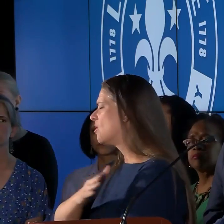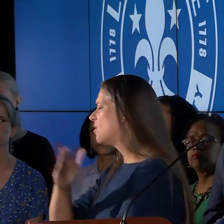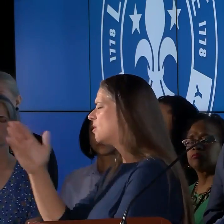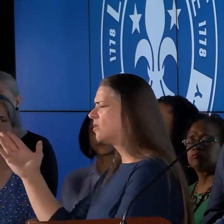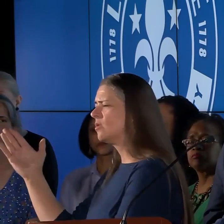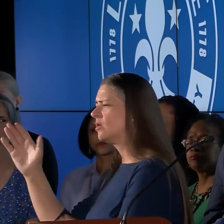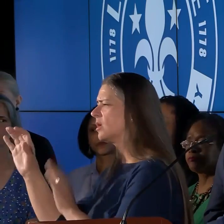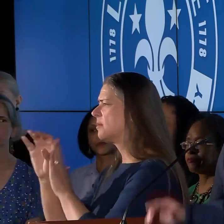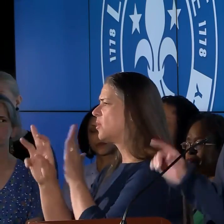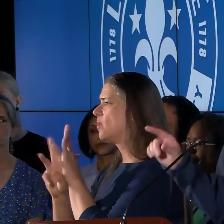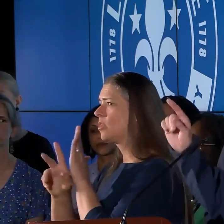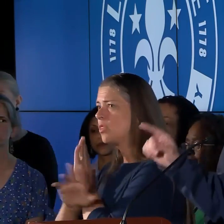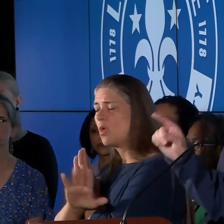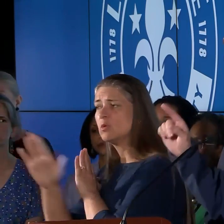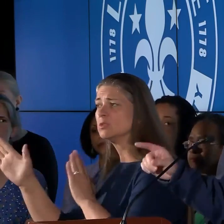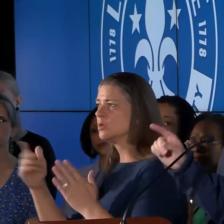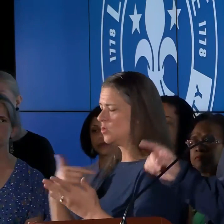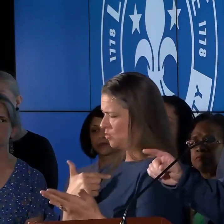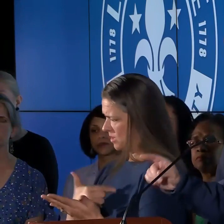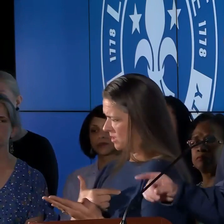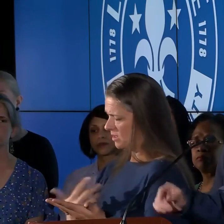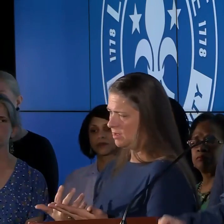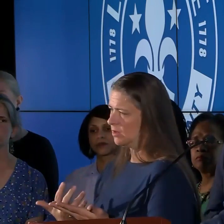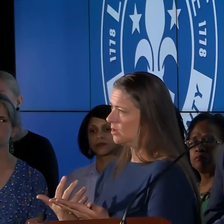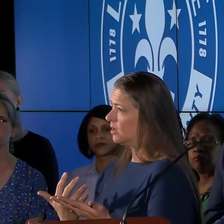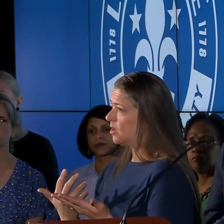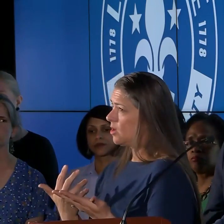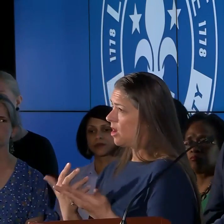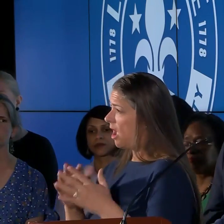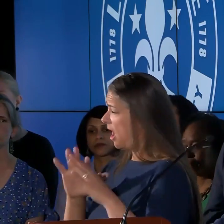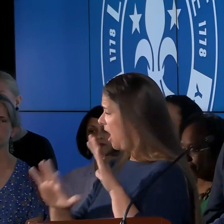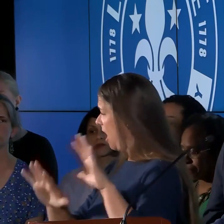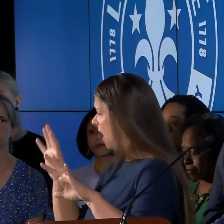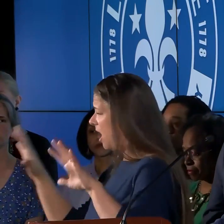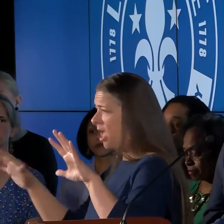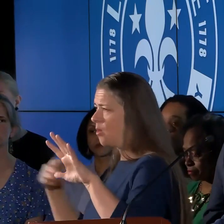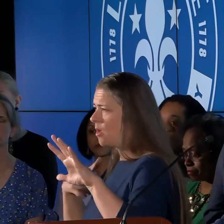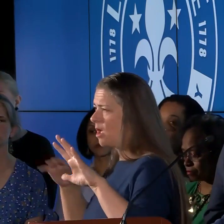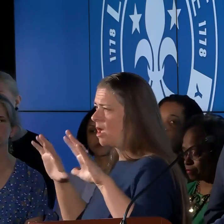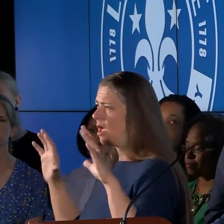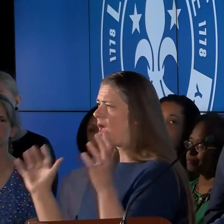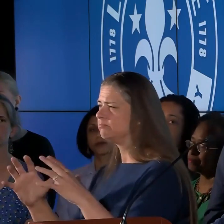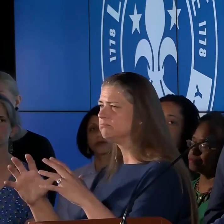to those that we have lost. We are one Commonwealth united with the city